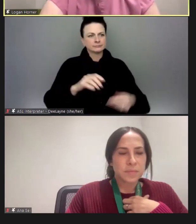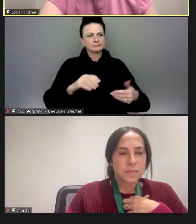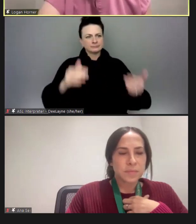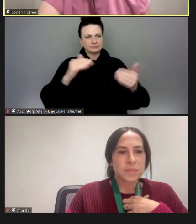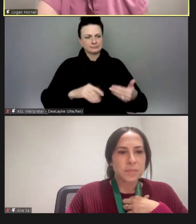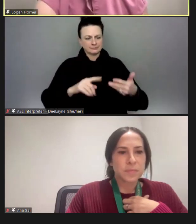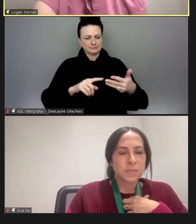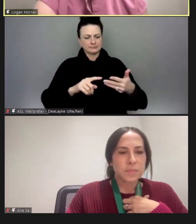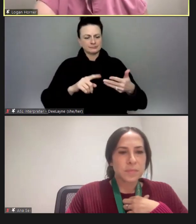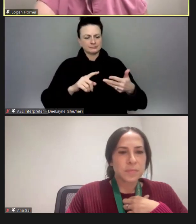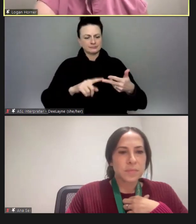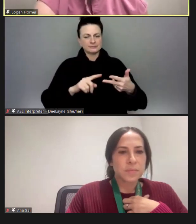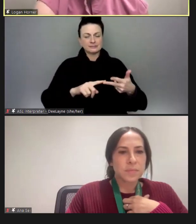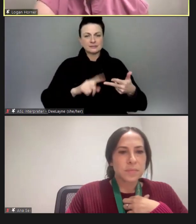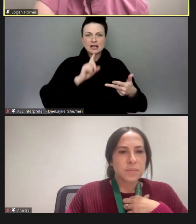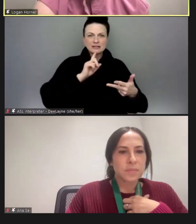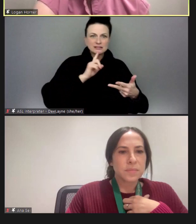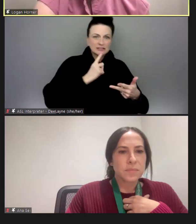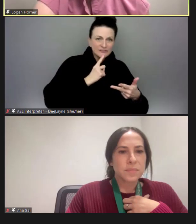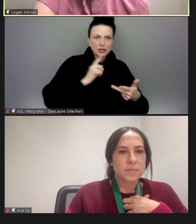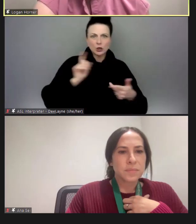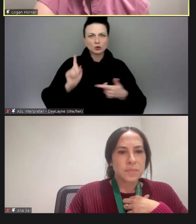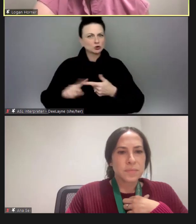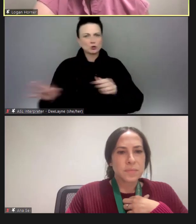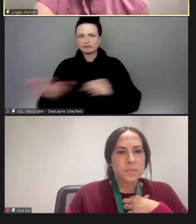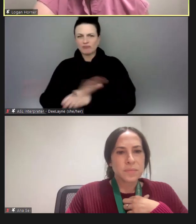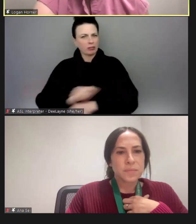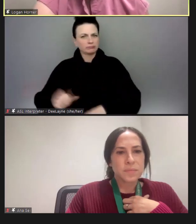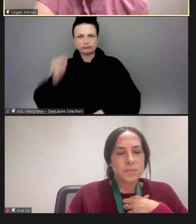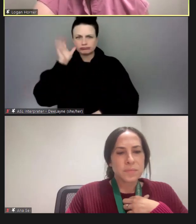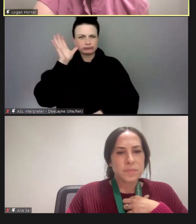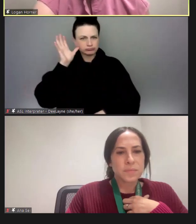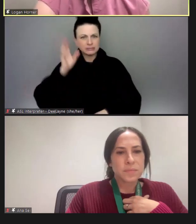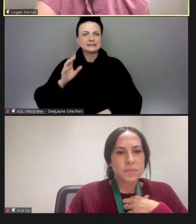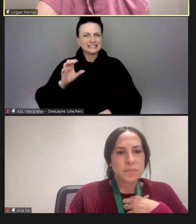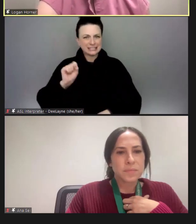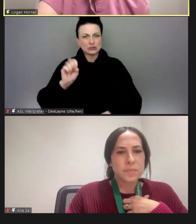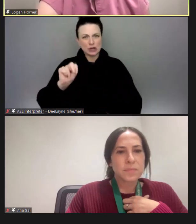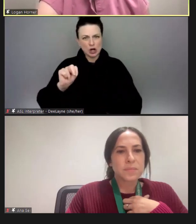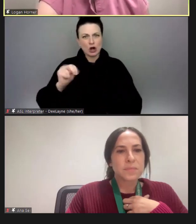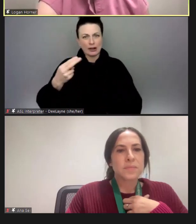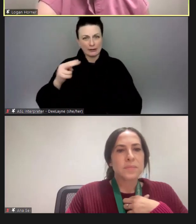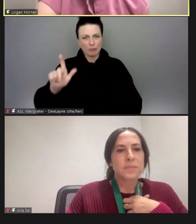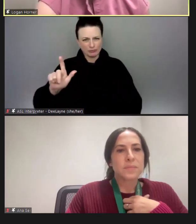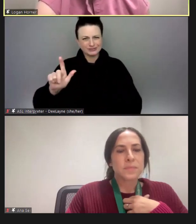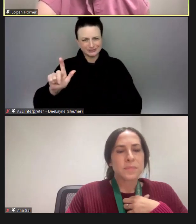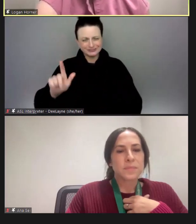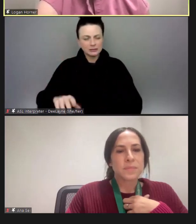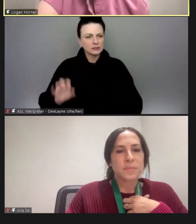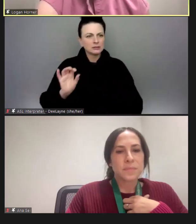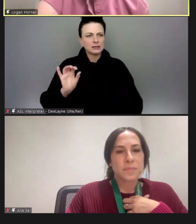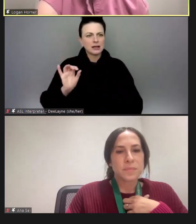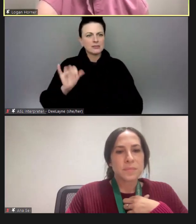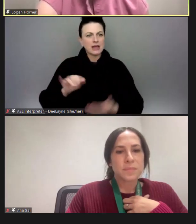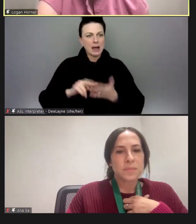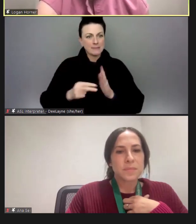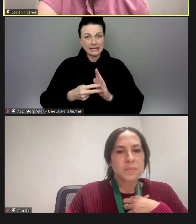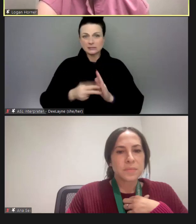going to look at is severe to profound sensory neural hearing loss where we are